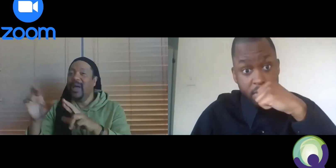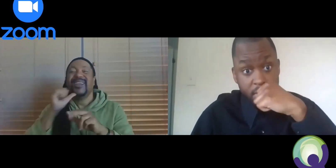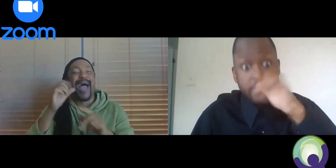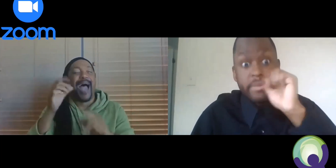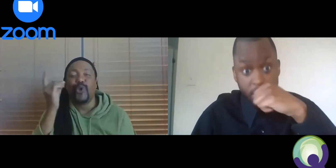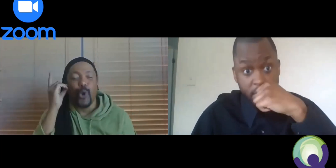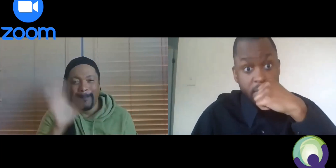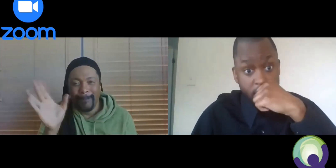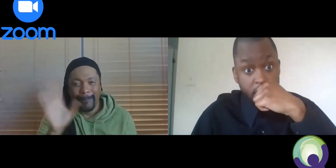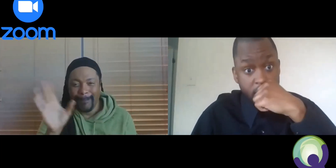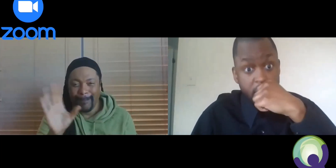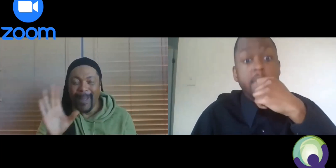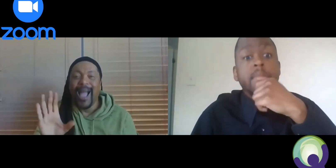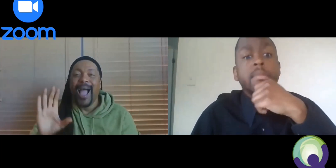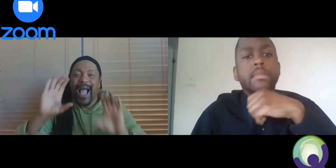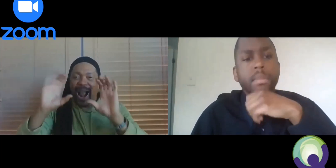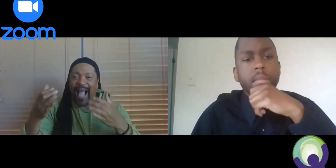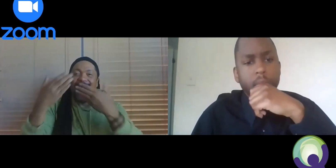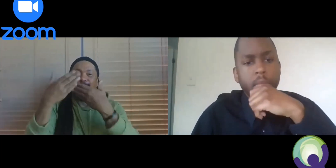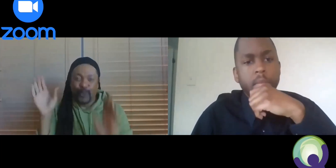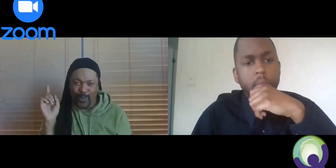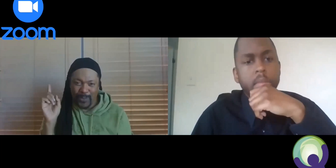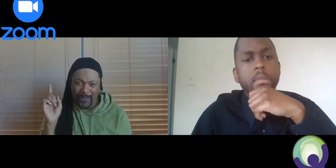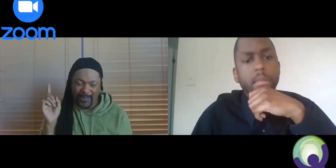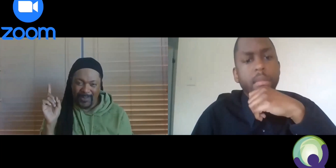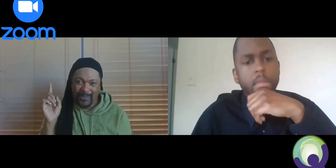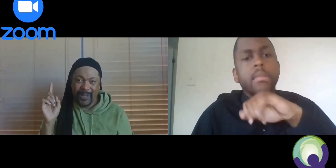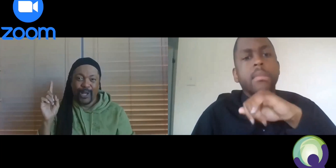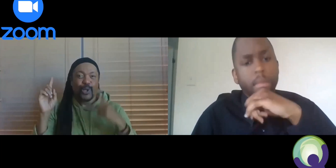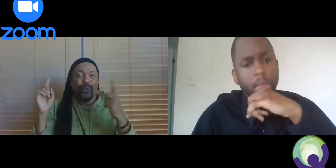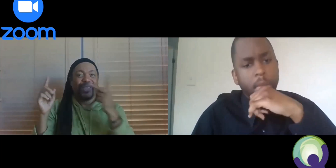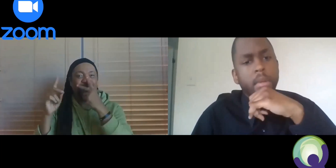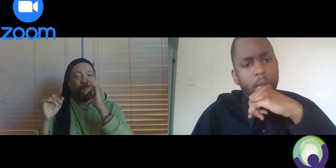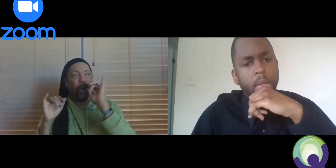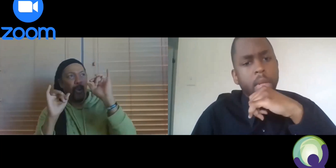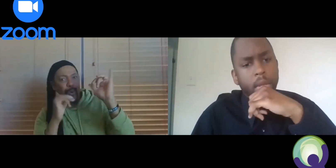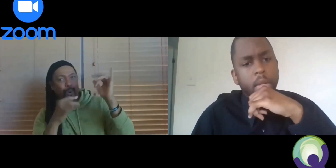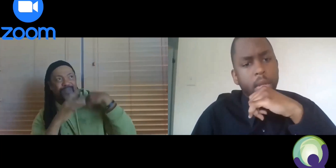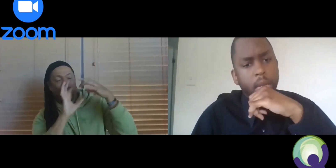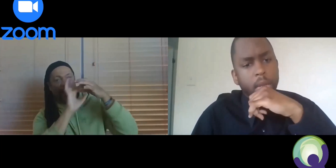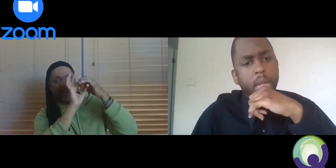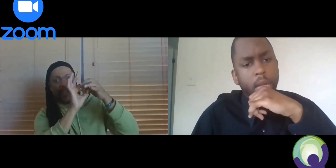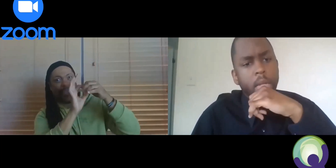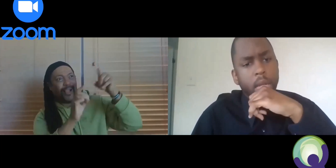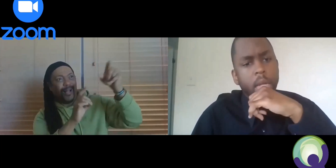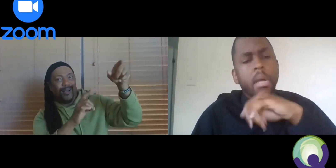It must be required to have a BIPOC role models in the classroom. Not in the dorm, in the classroom.